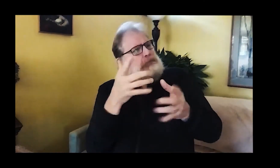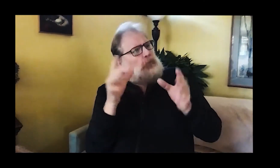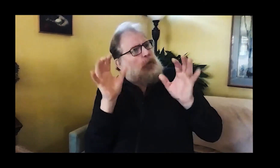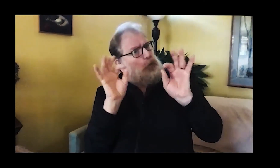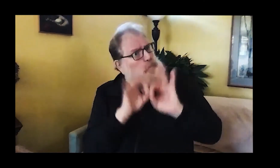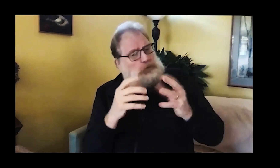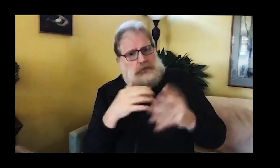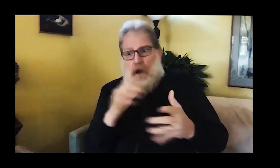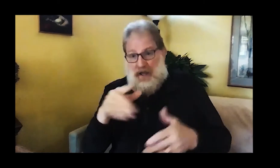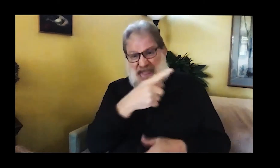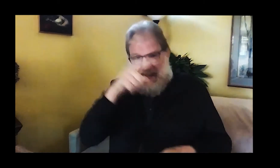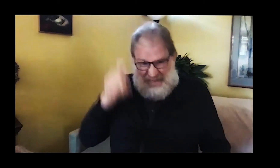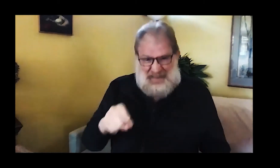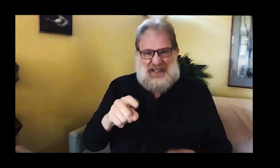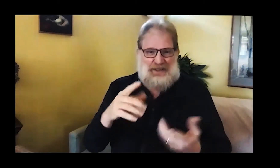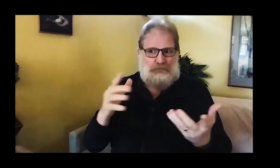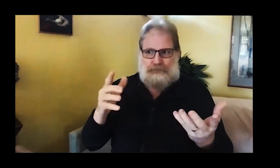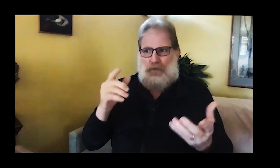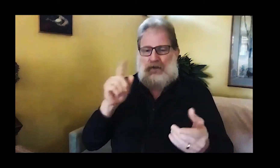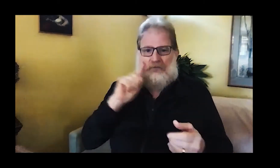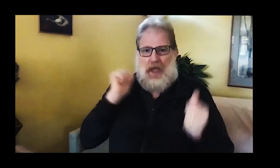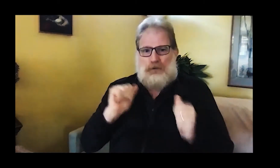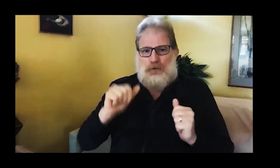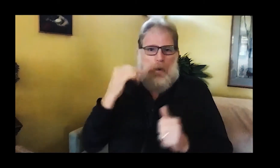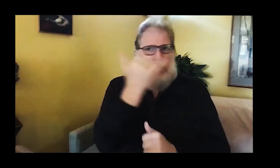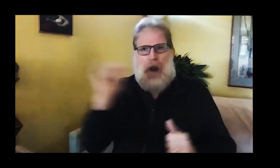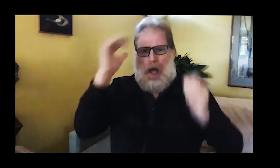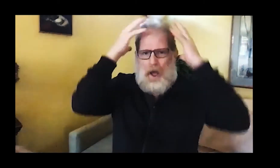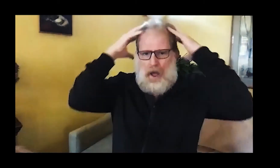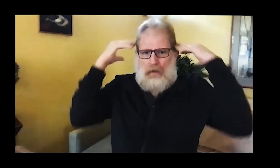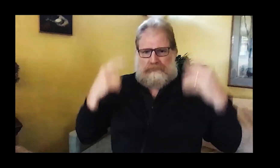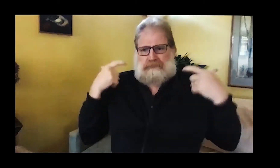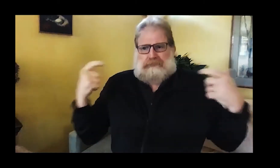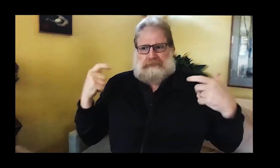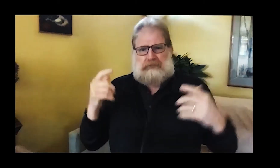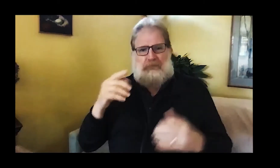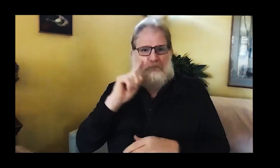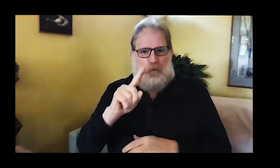do you think it's worth it? And he said we do need a big actor with light hair like you.